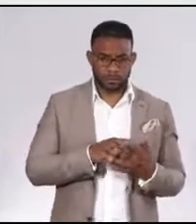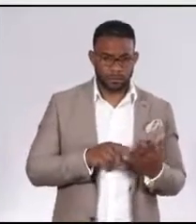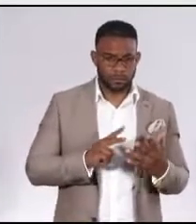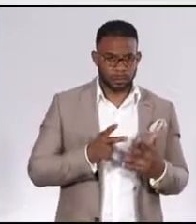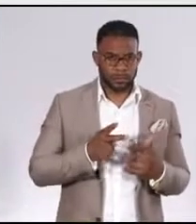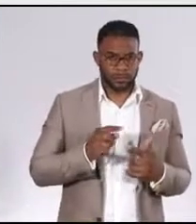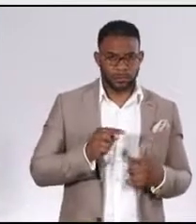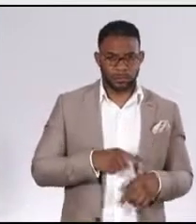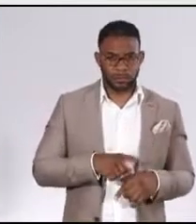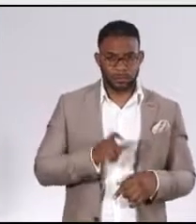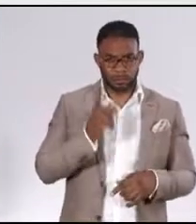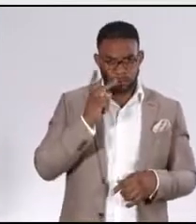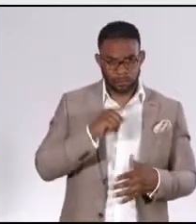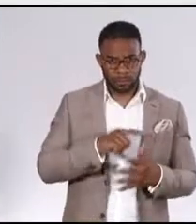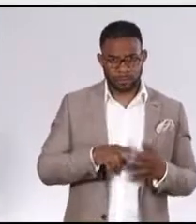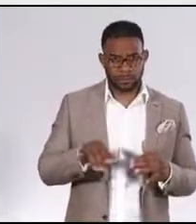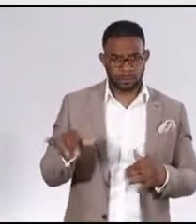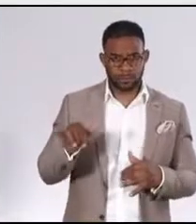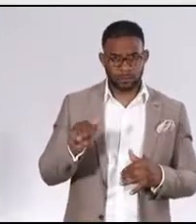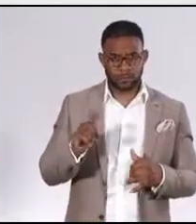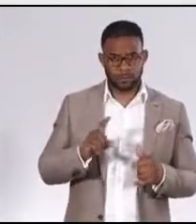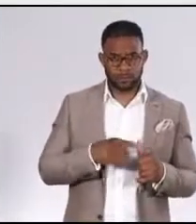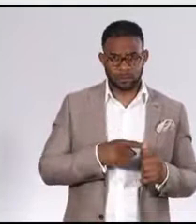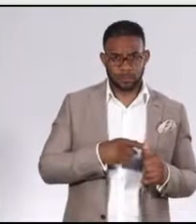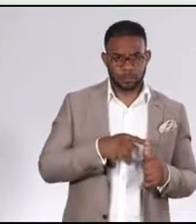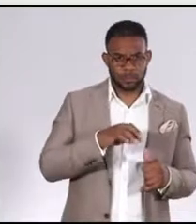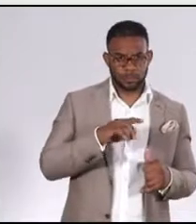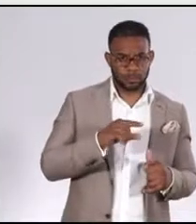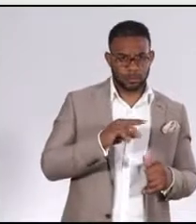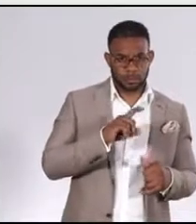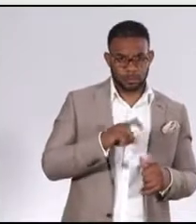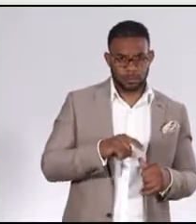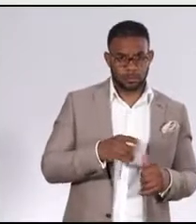but you'll see they're the same as from the first polling question. Here select